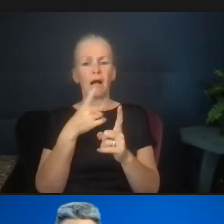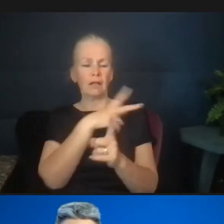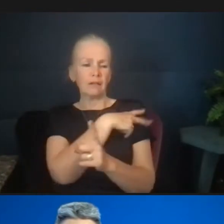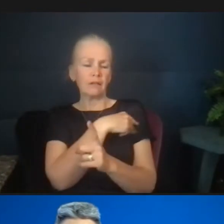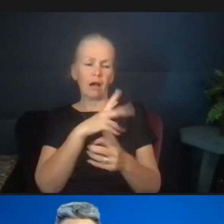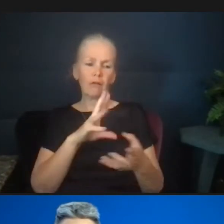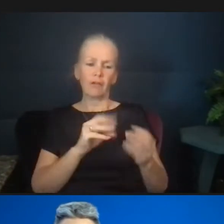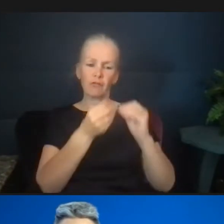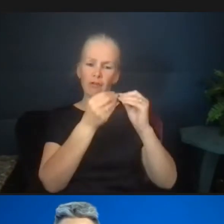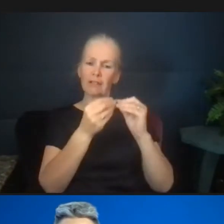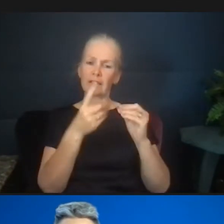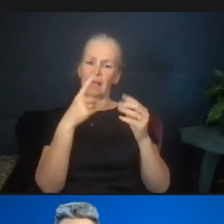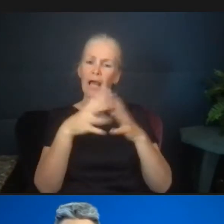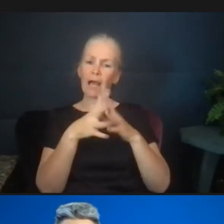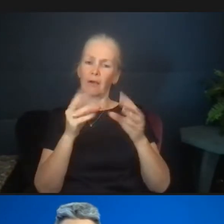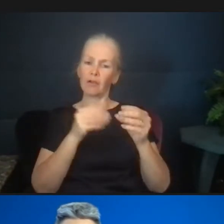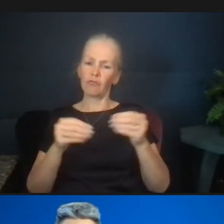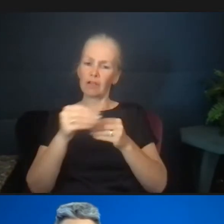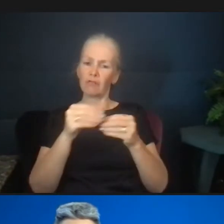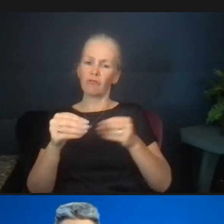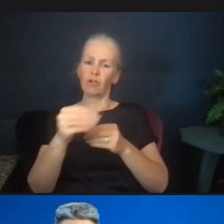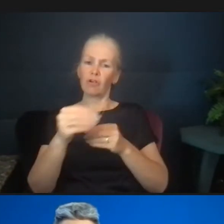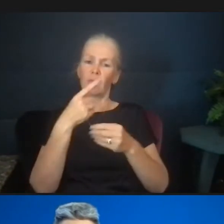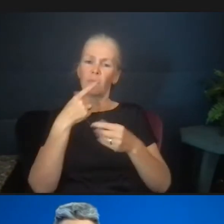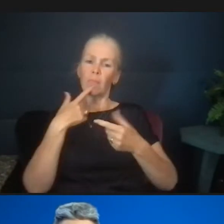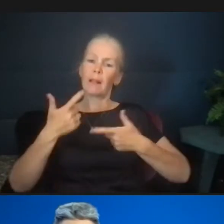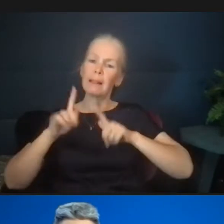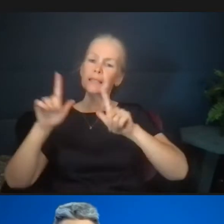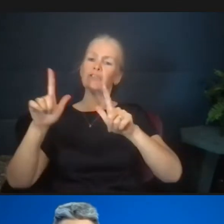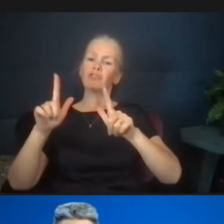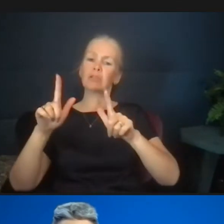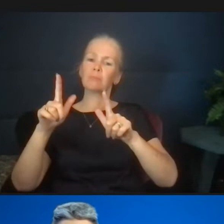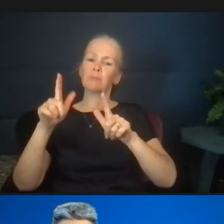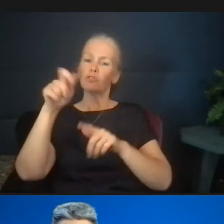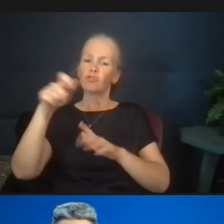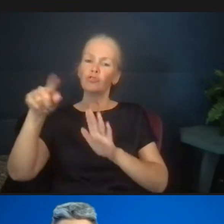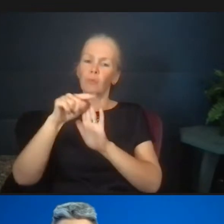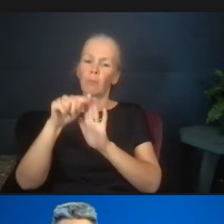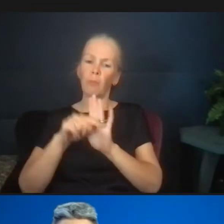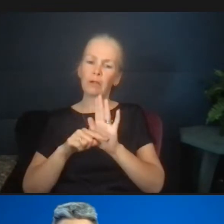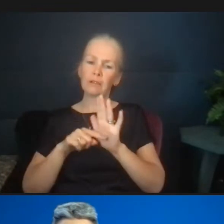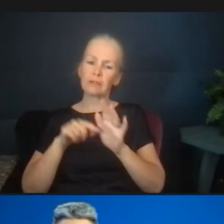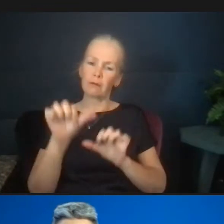our recruiting processes, our leadership, our student policies, our procedures, etc, and more.